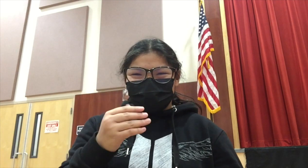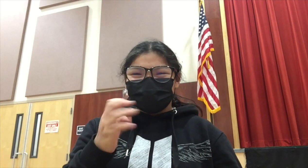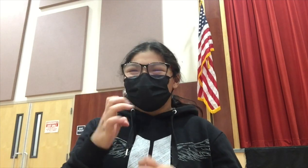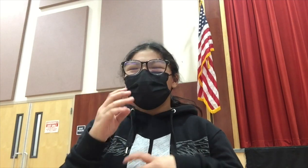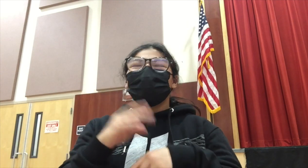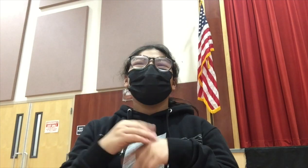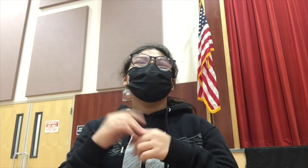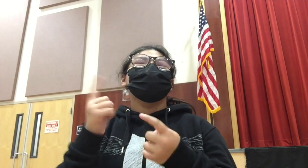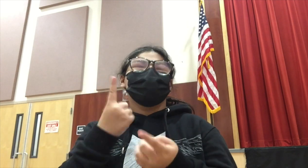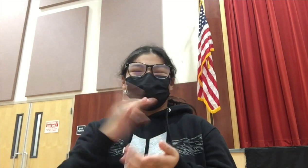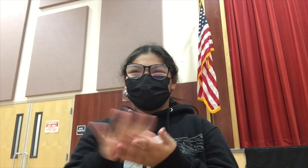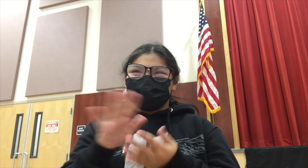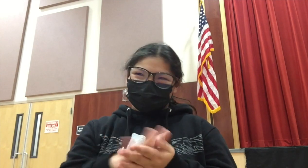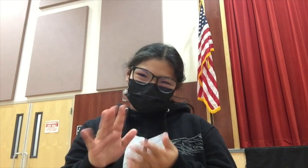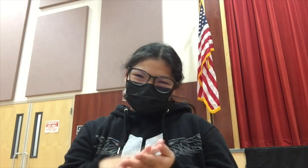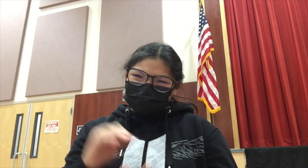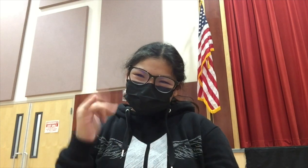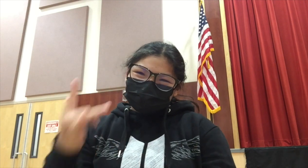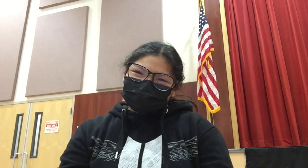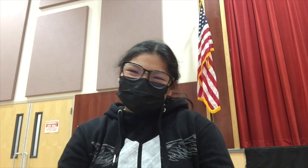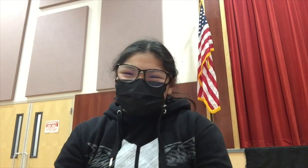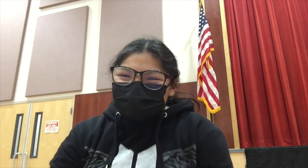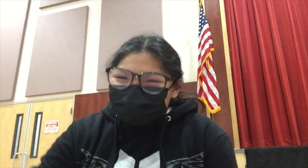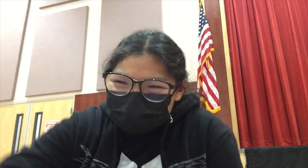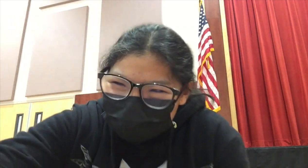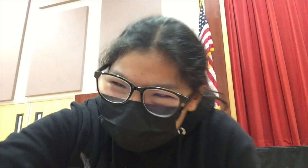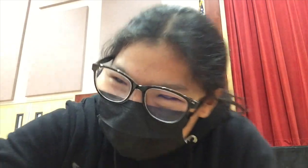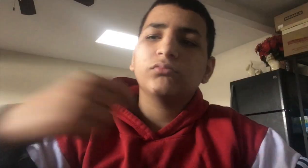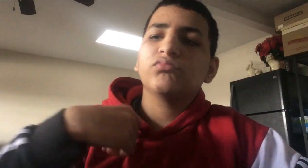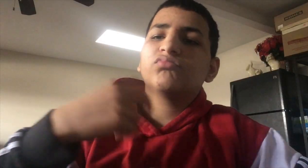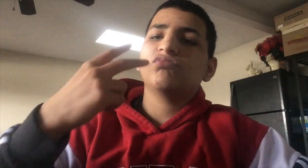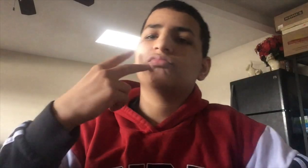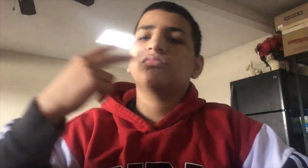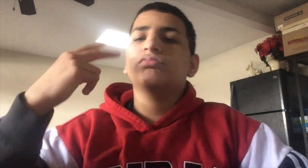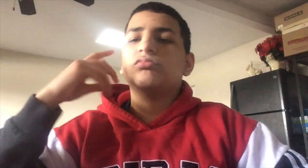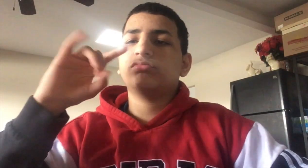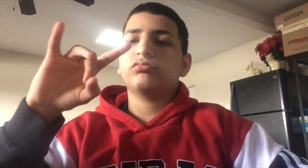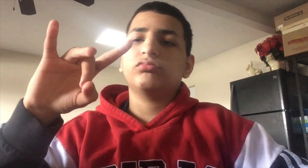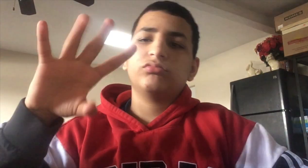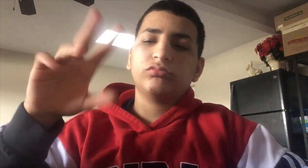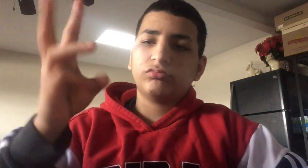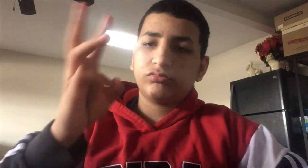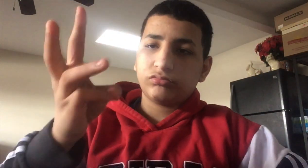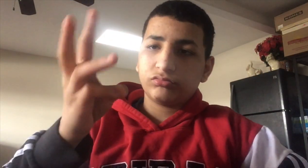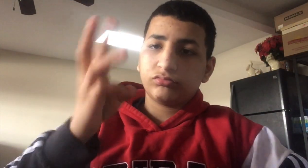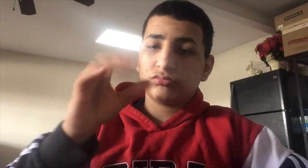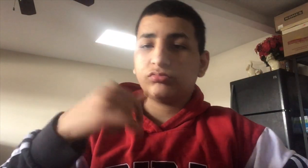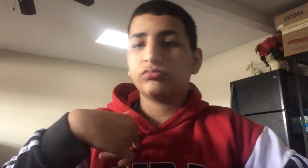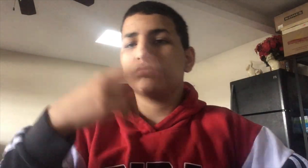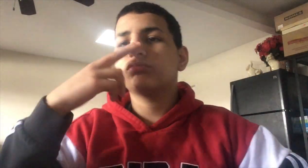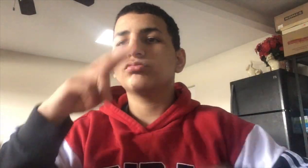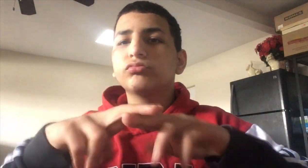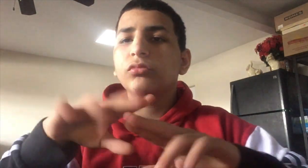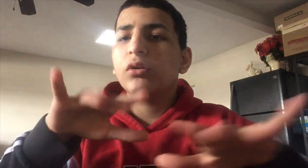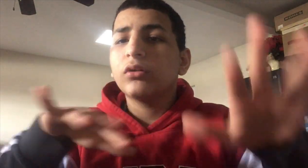But yeah, I love fish and it was really cool so it was really nice to see. My favorite memory was 6th grade.